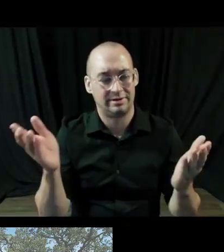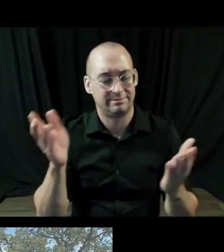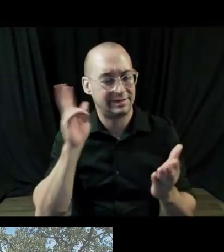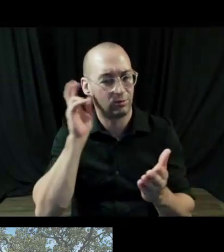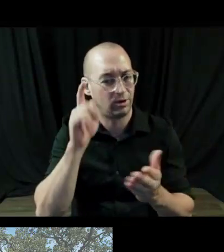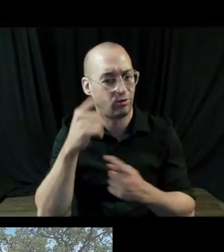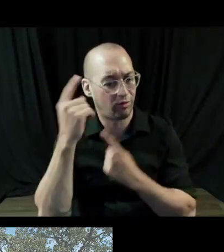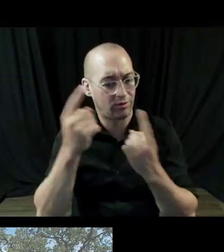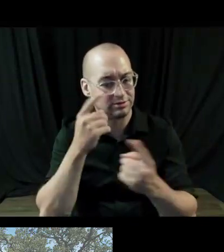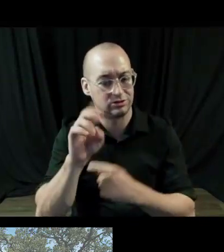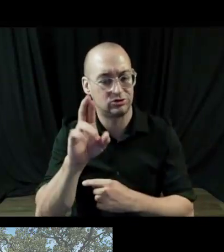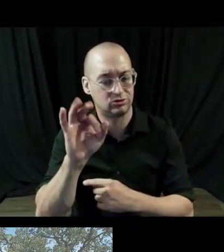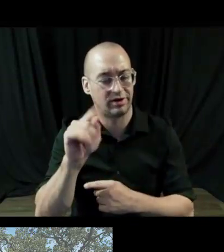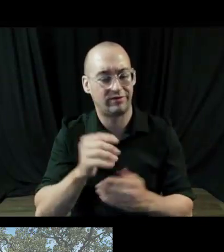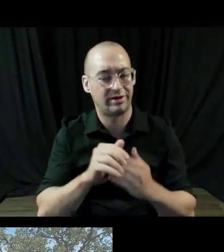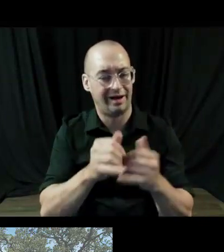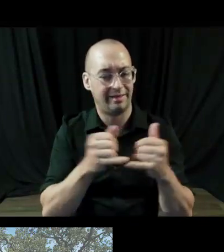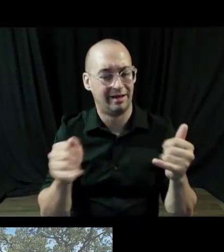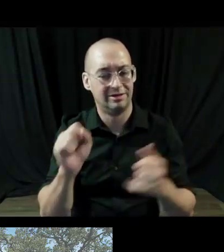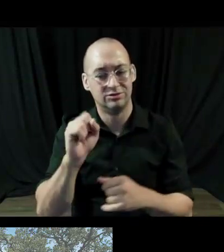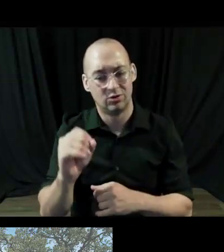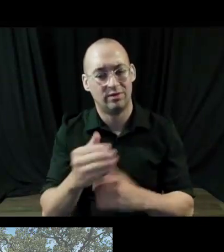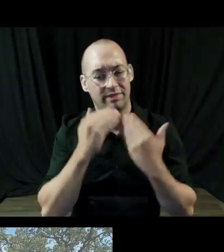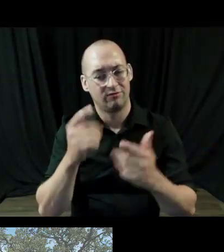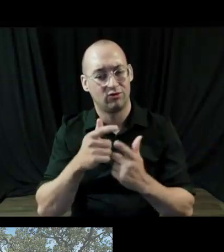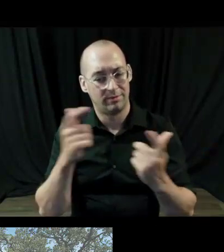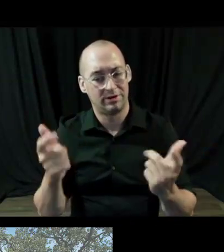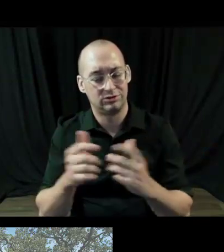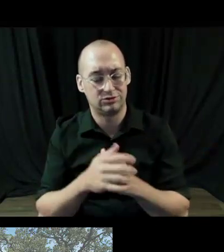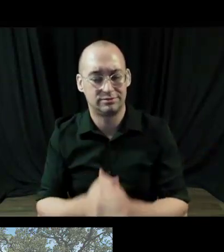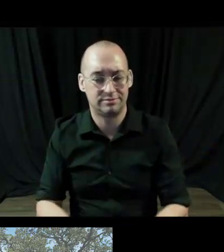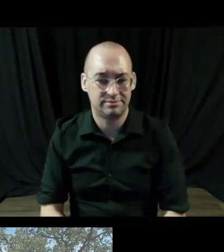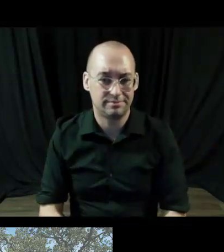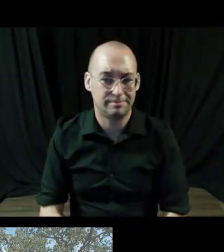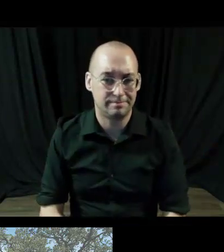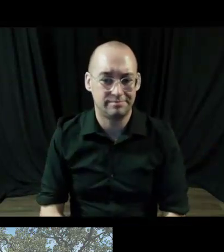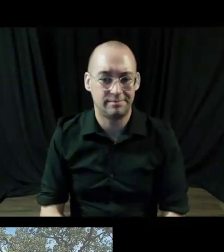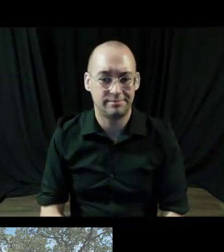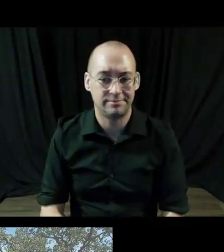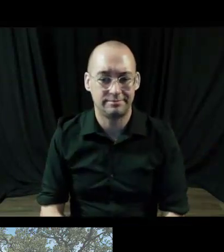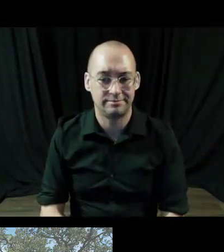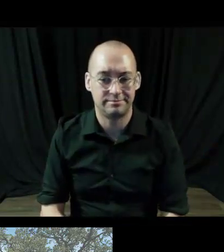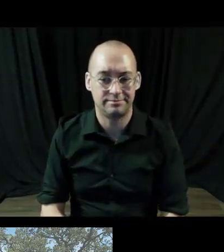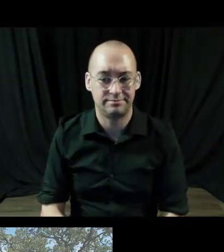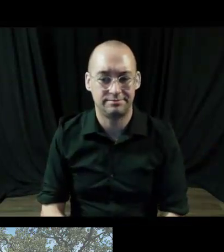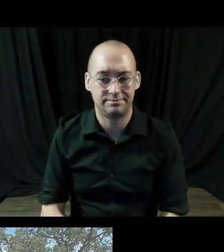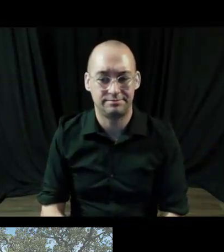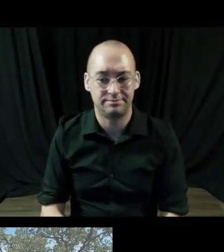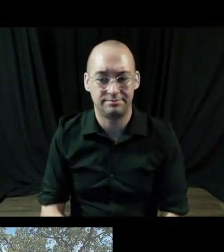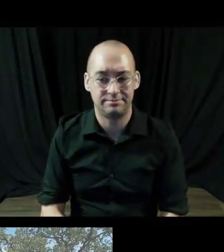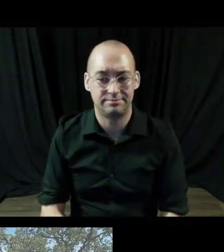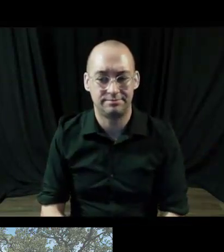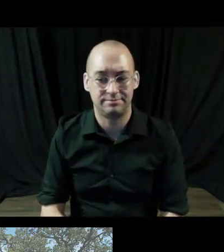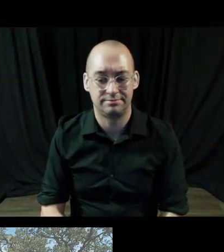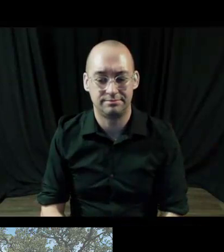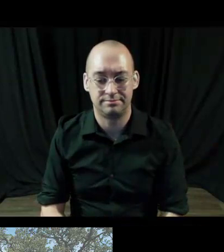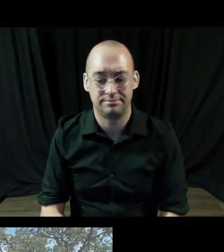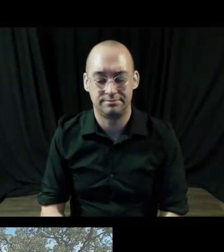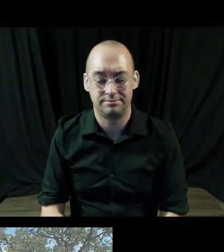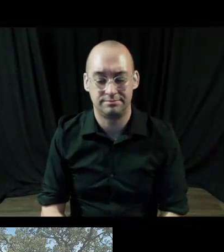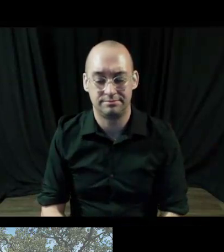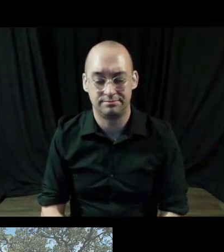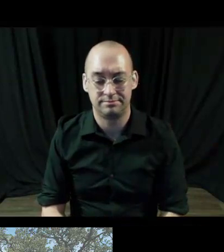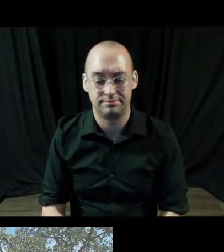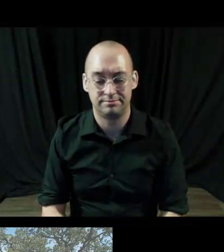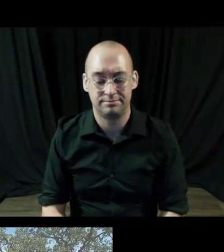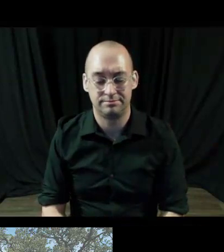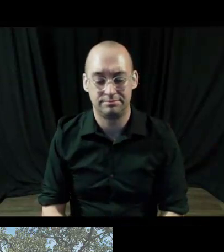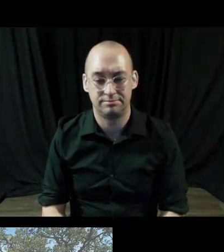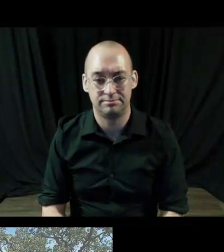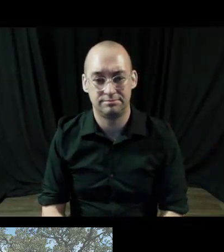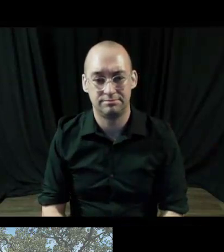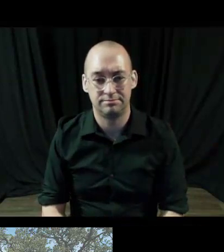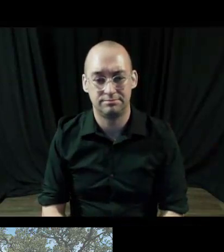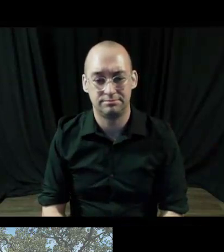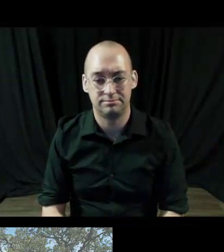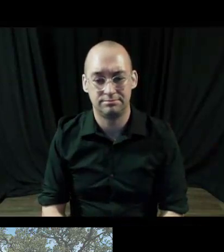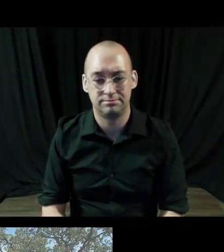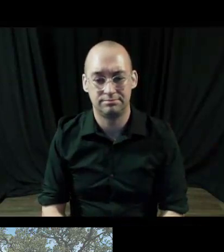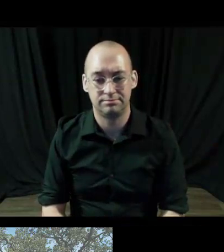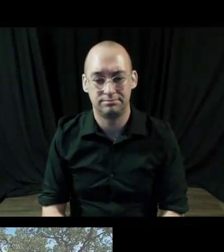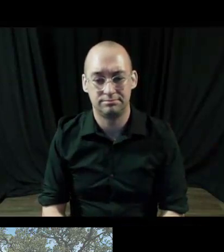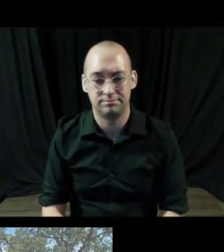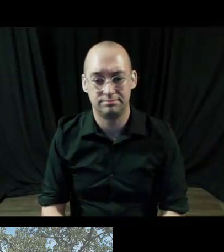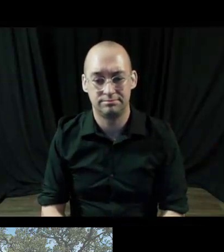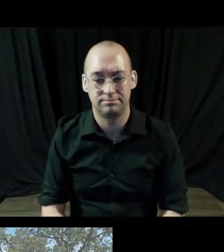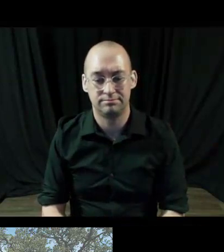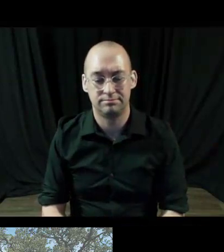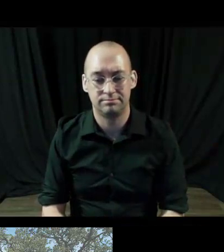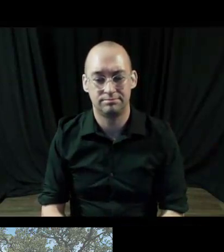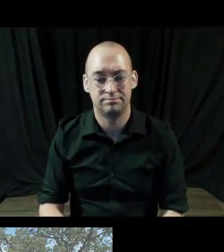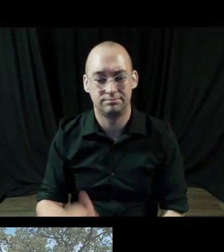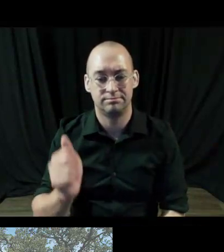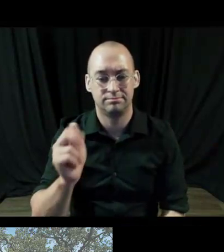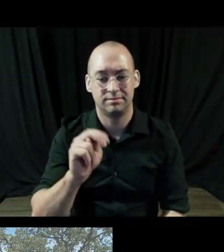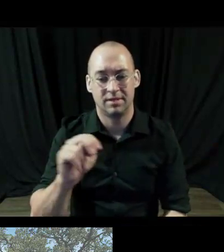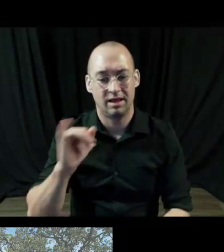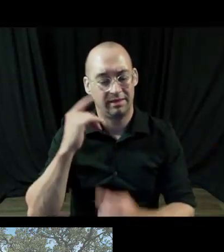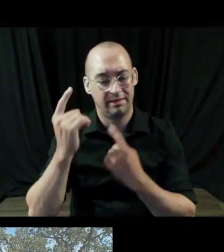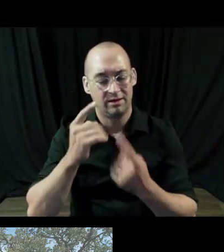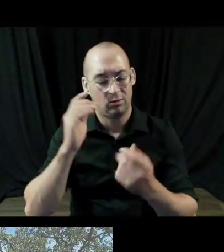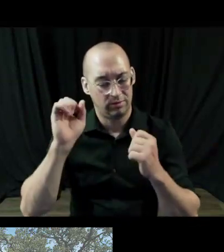guidelines. So just thank you very much. Anh I think we can wrap up the meeting.